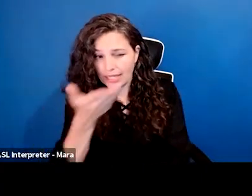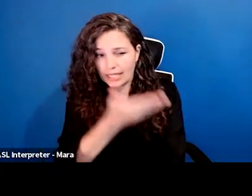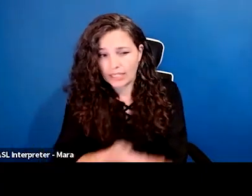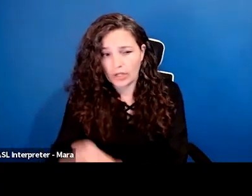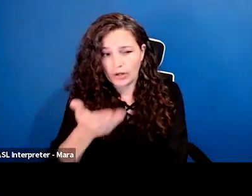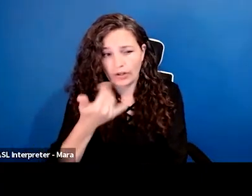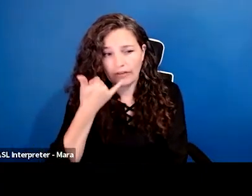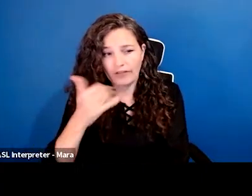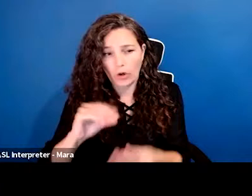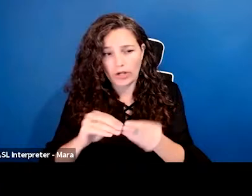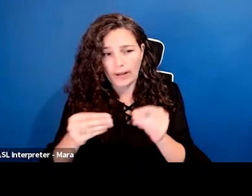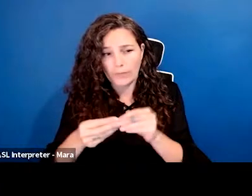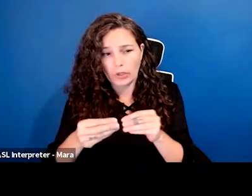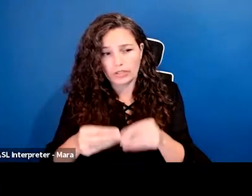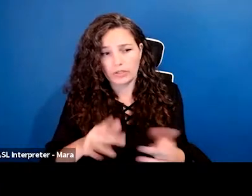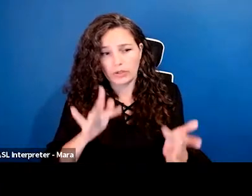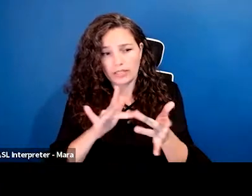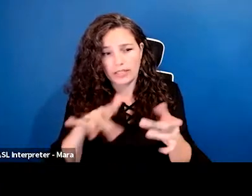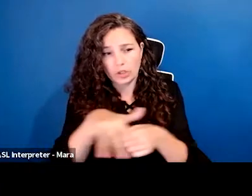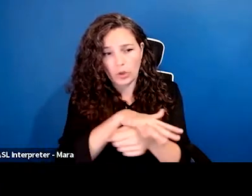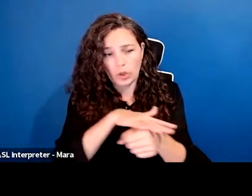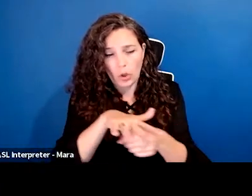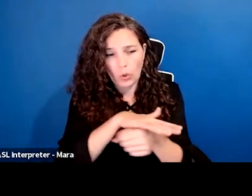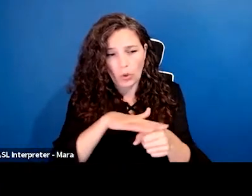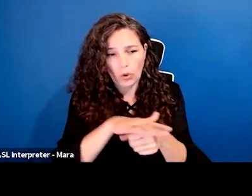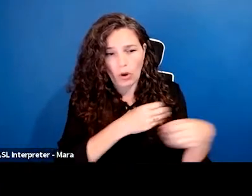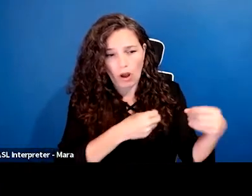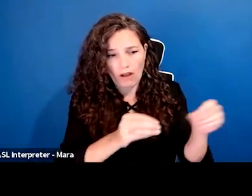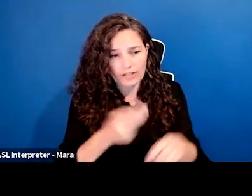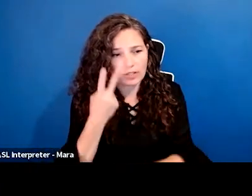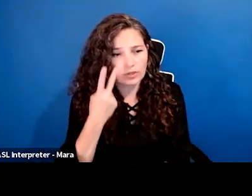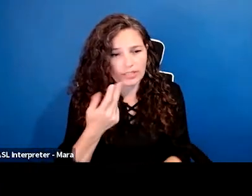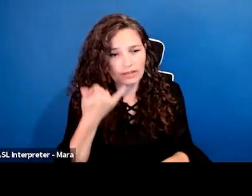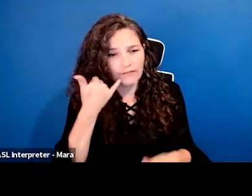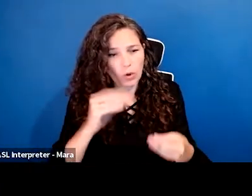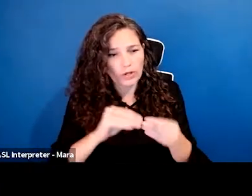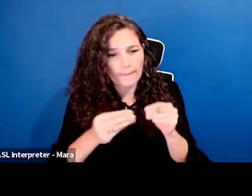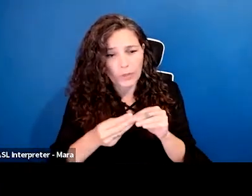call us on the contract department and if we need to send a field rep to your set